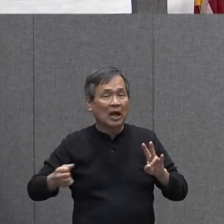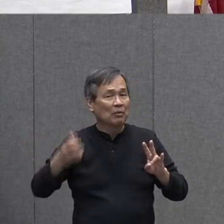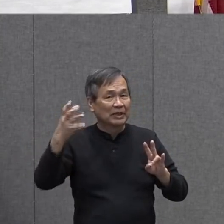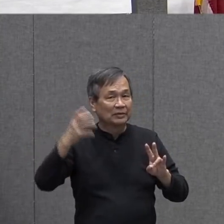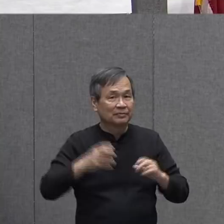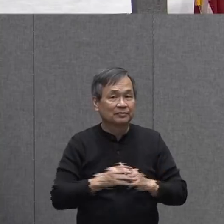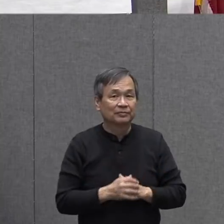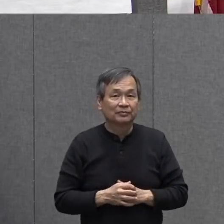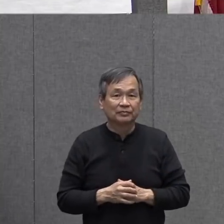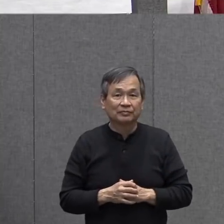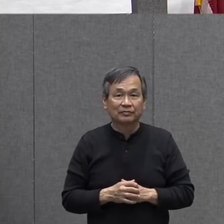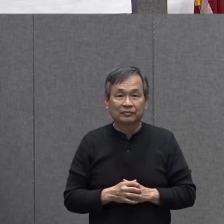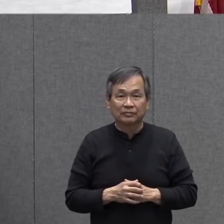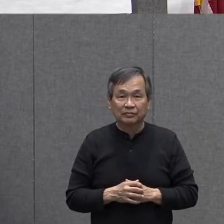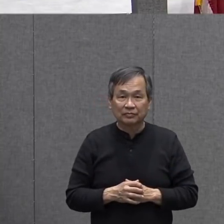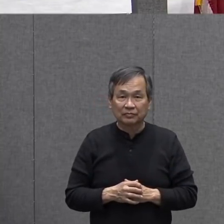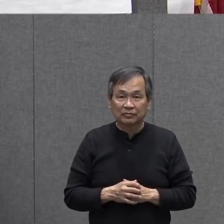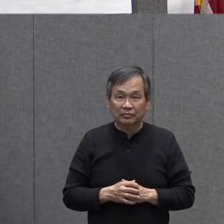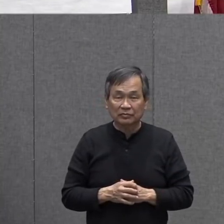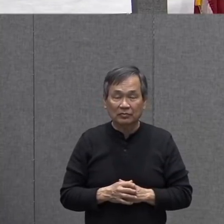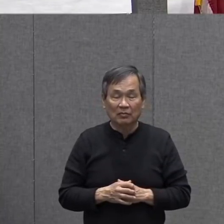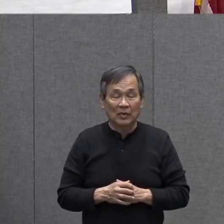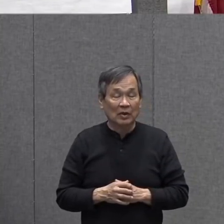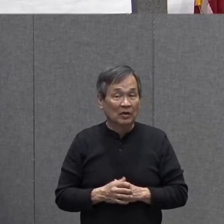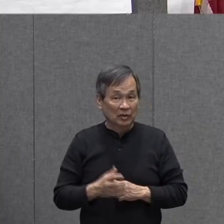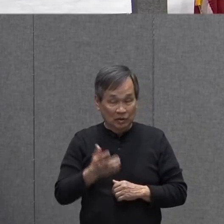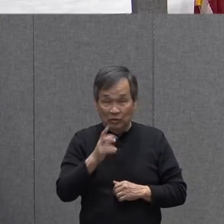Did you count three jumps of 10?